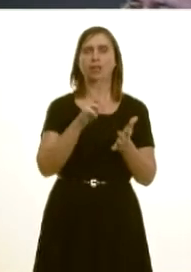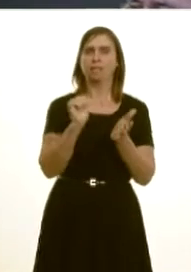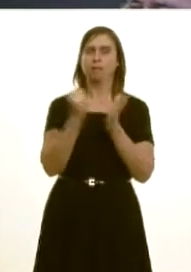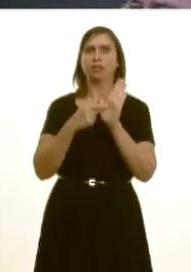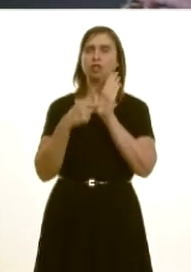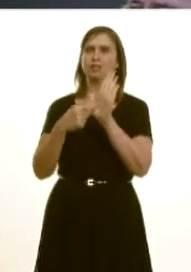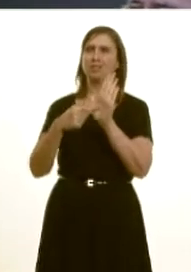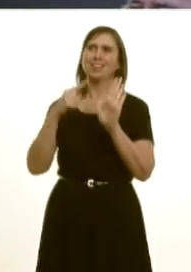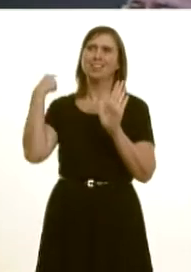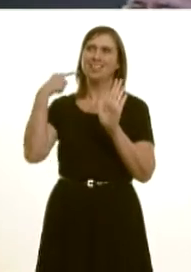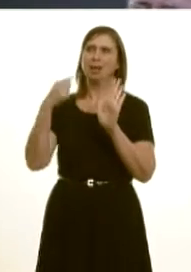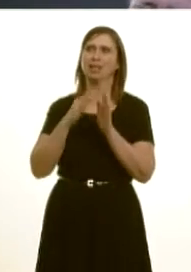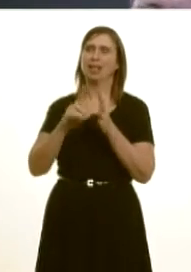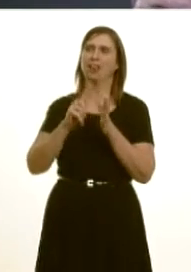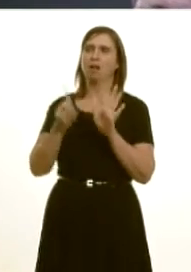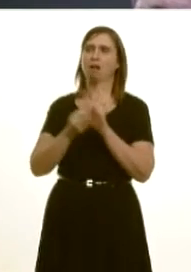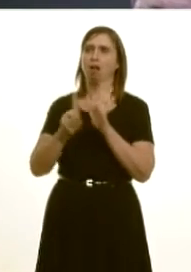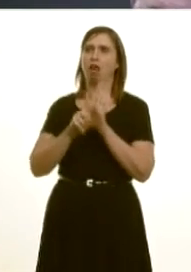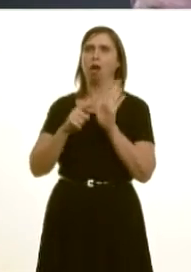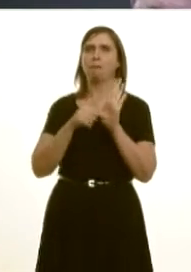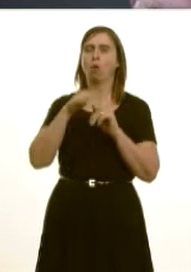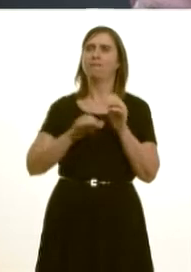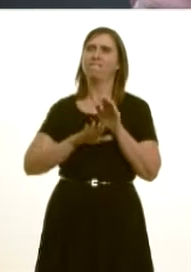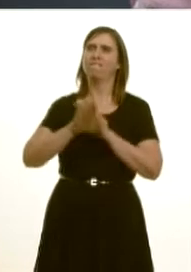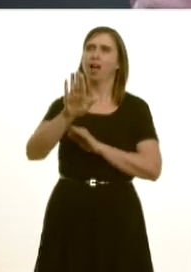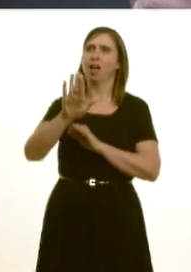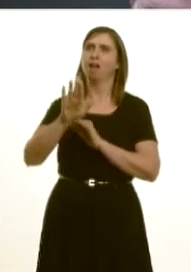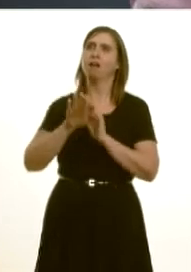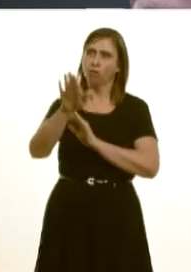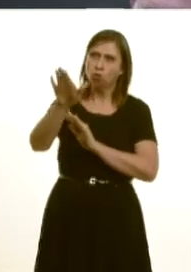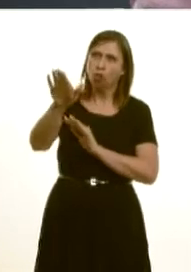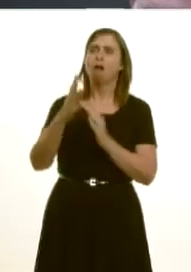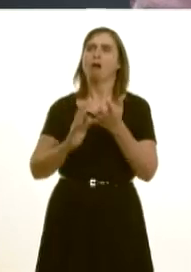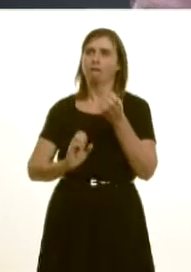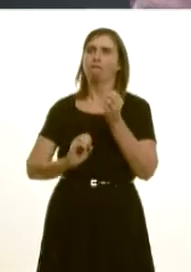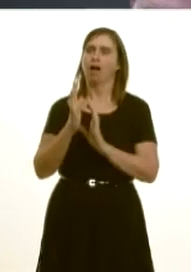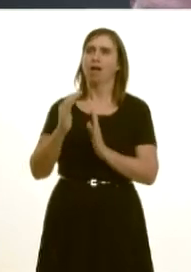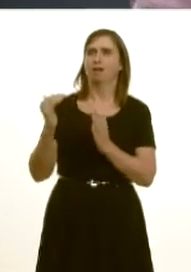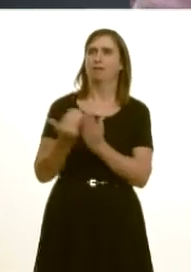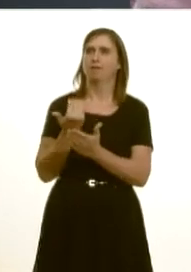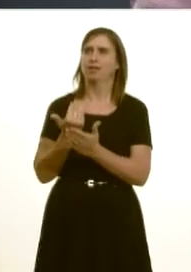a document for the future of the fire and rescue services. I think that we should be